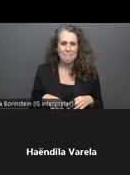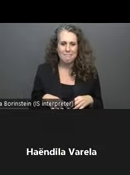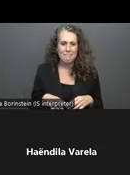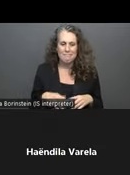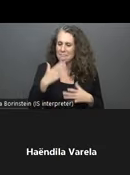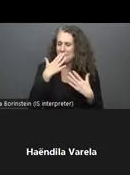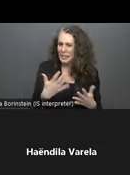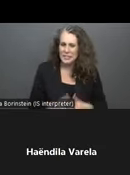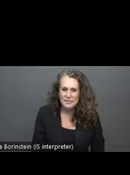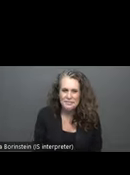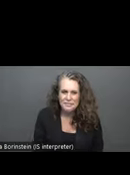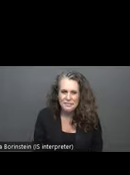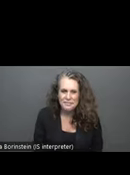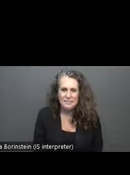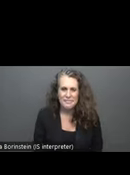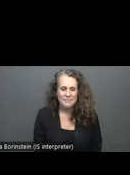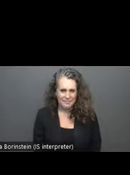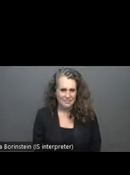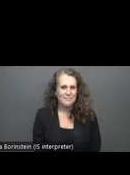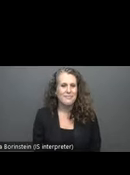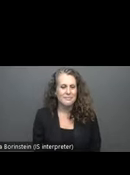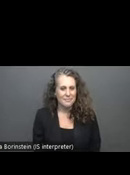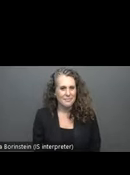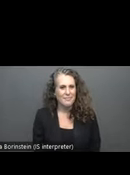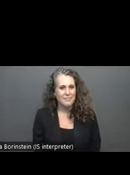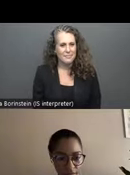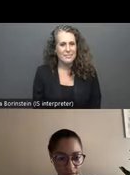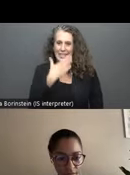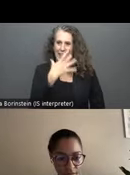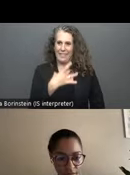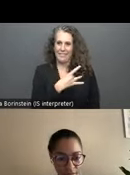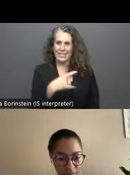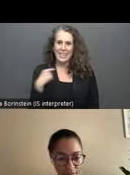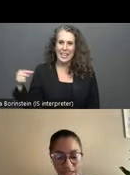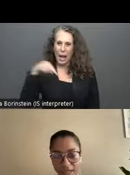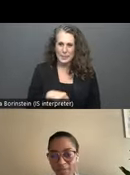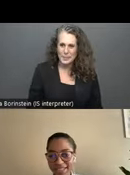opera, lay service, the dollar amount of material so we will have to say that the